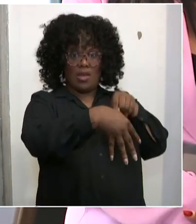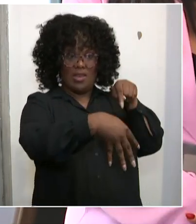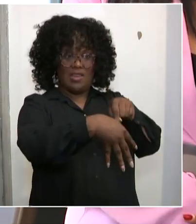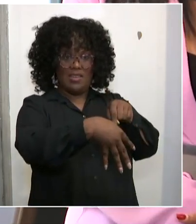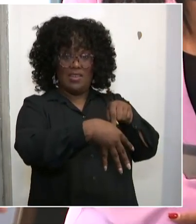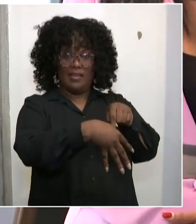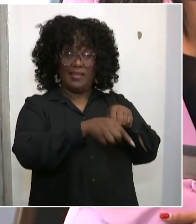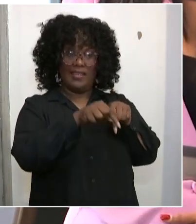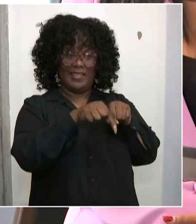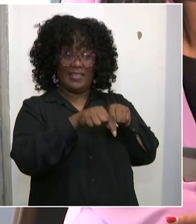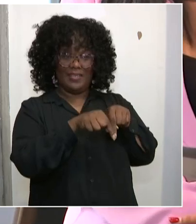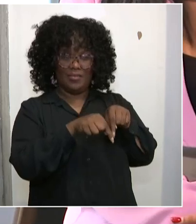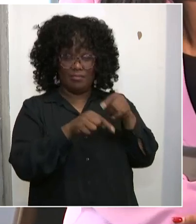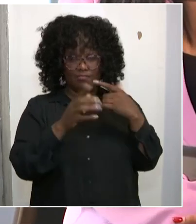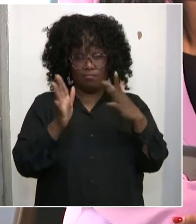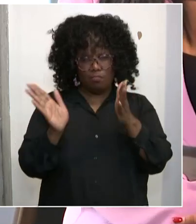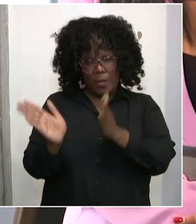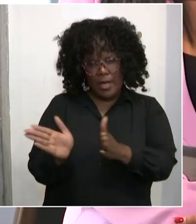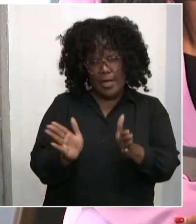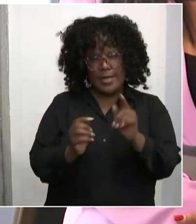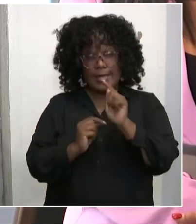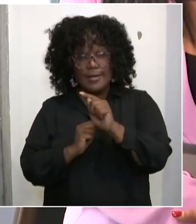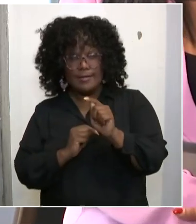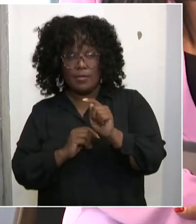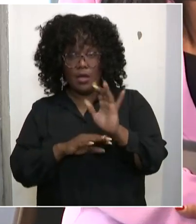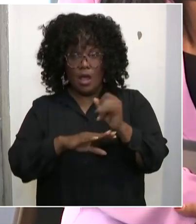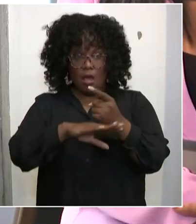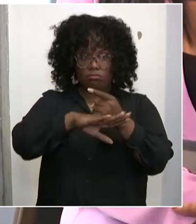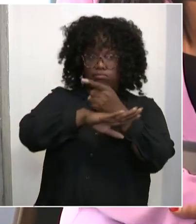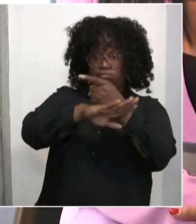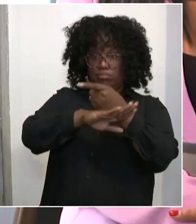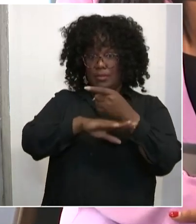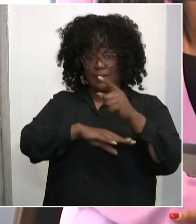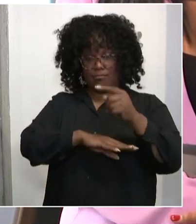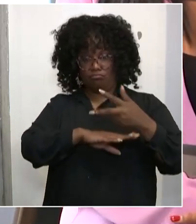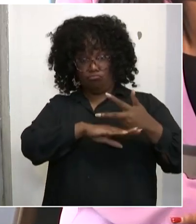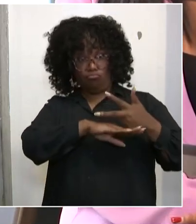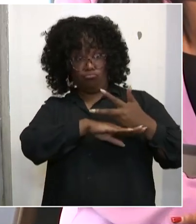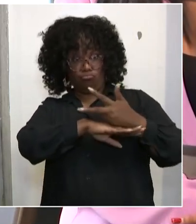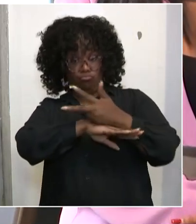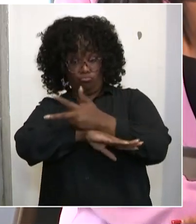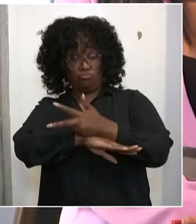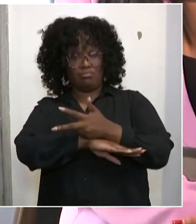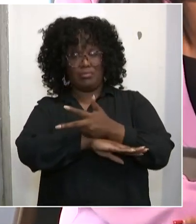I have to tell you, um, these are for the most part local streets, and, uh, if,